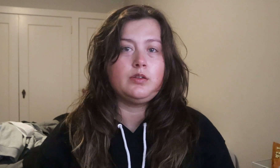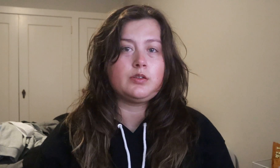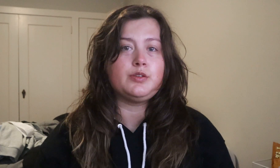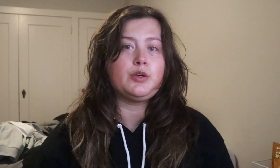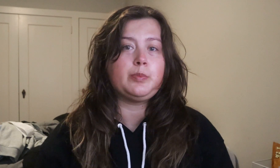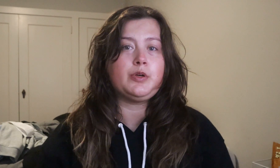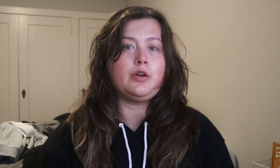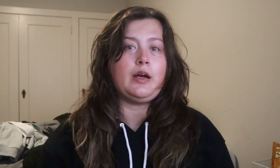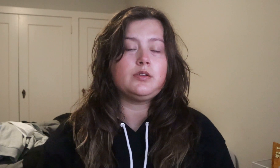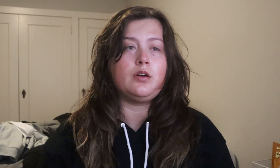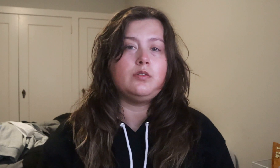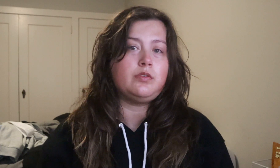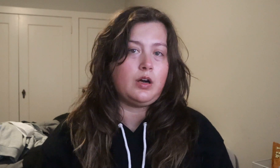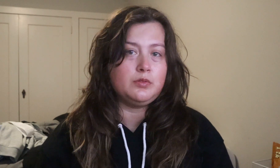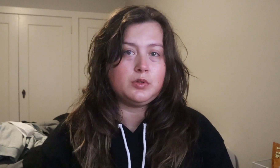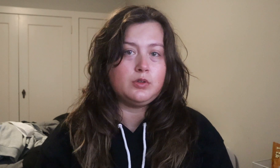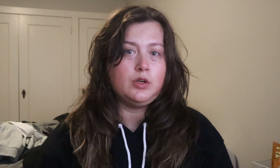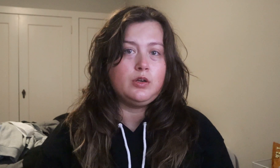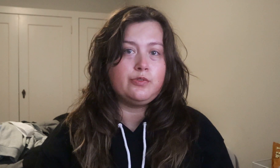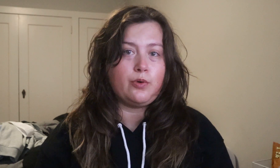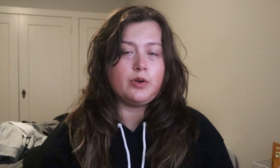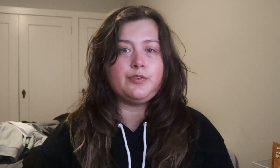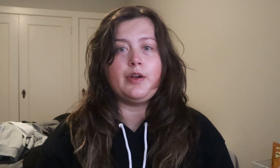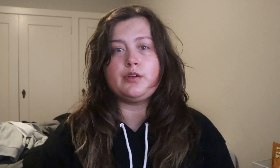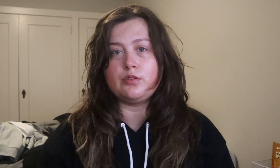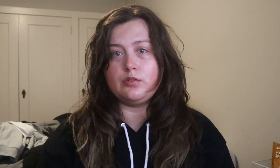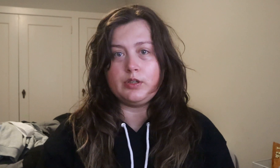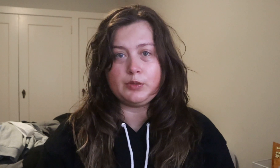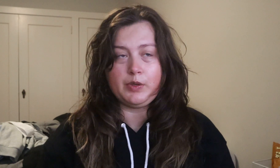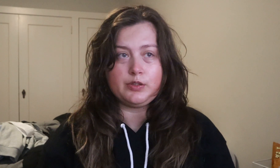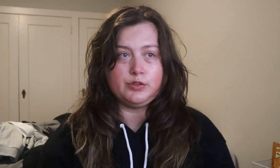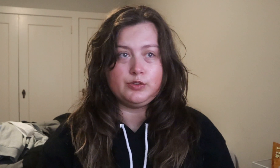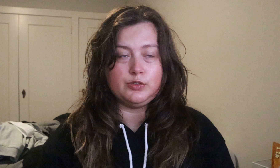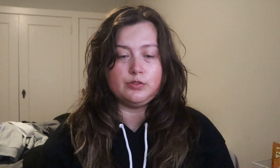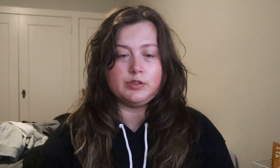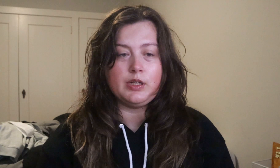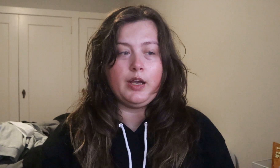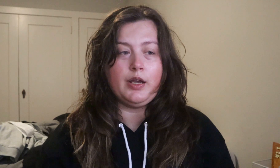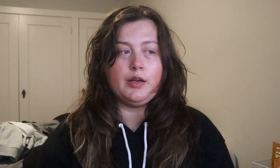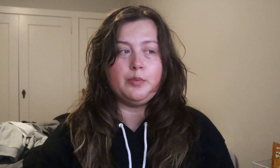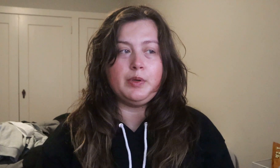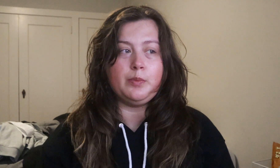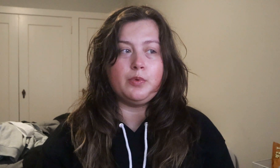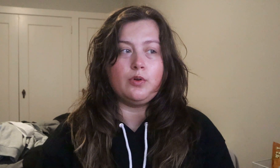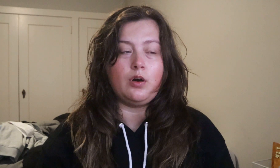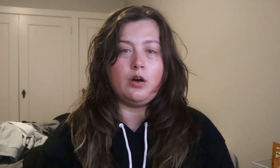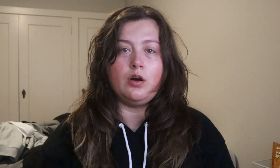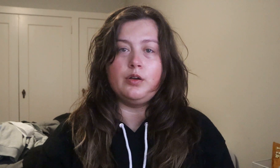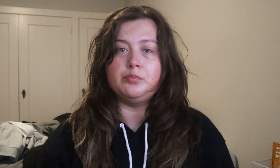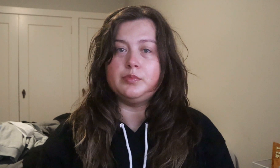This interpreter has gone viral for facial expressions used and people on